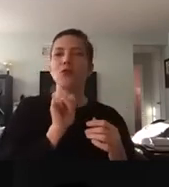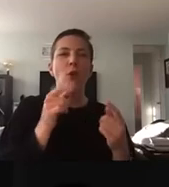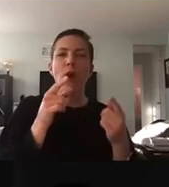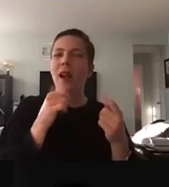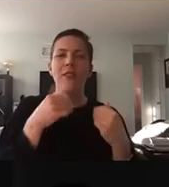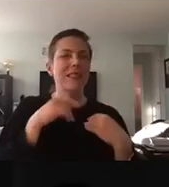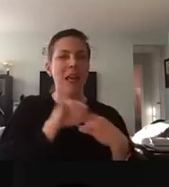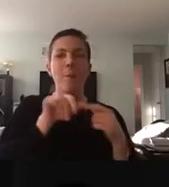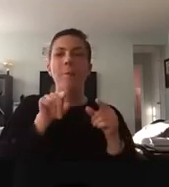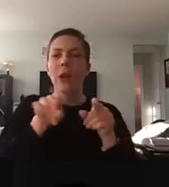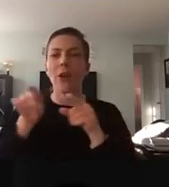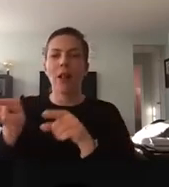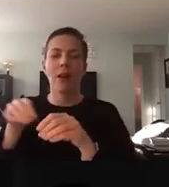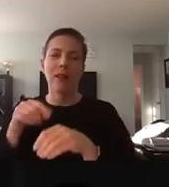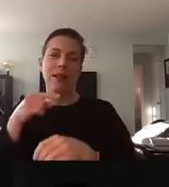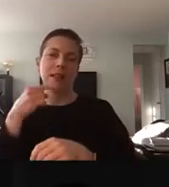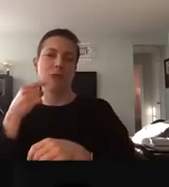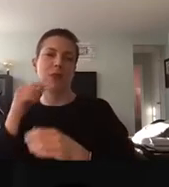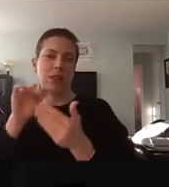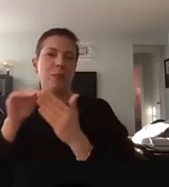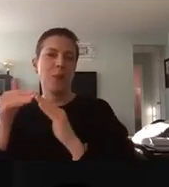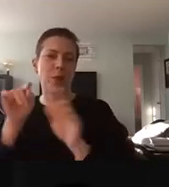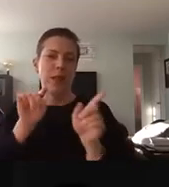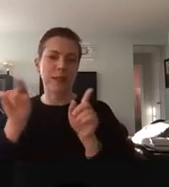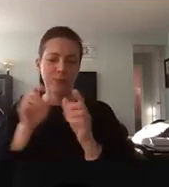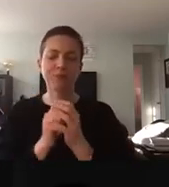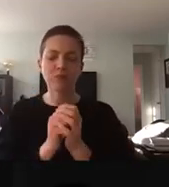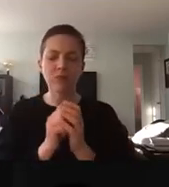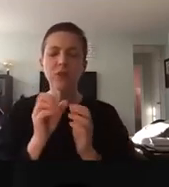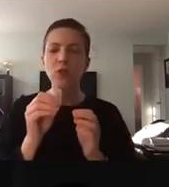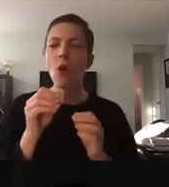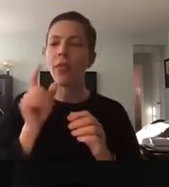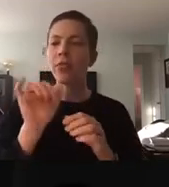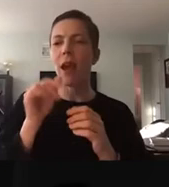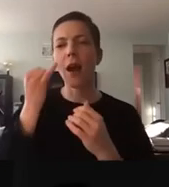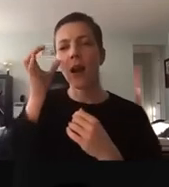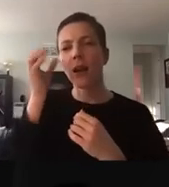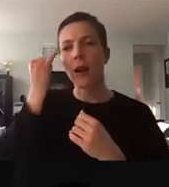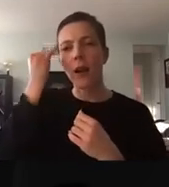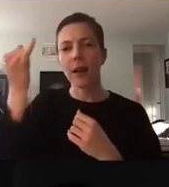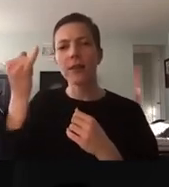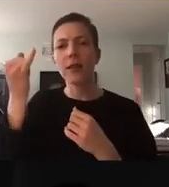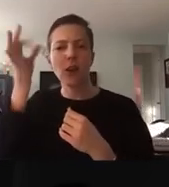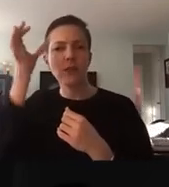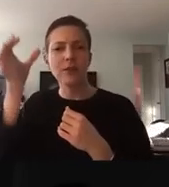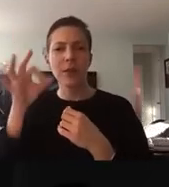maybe those kinds of networks, I don't have that same necessarily parallel as you might see in hearing communities,